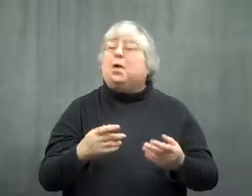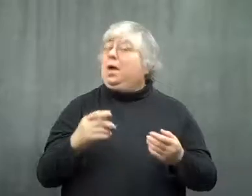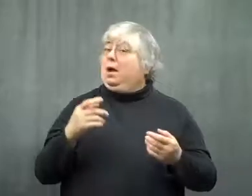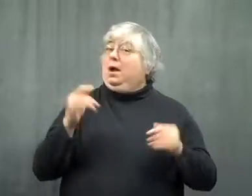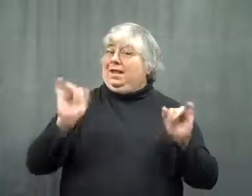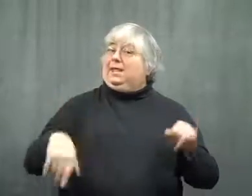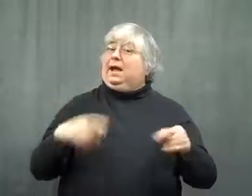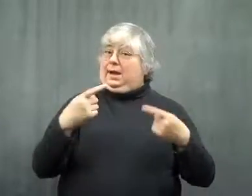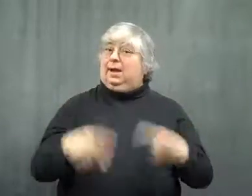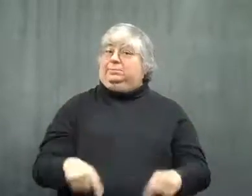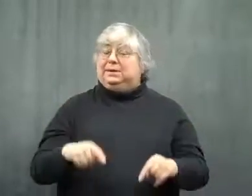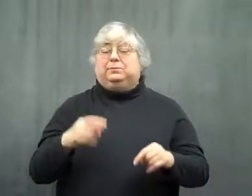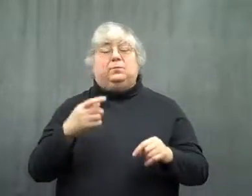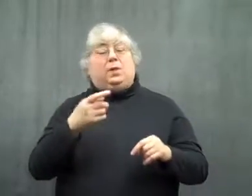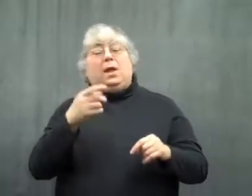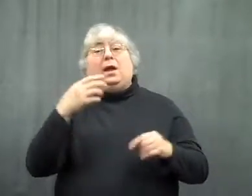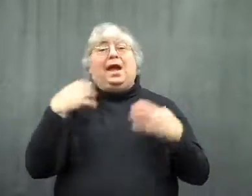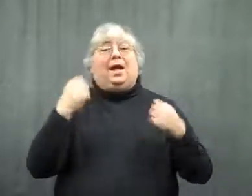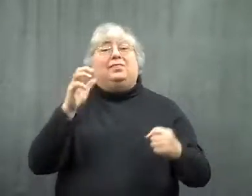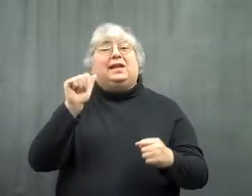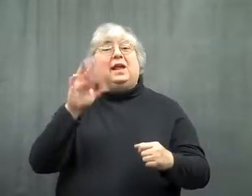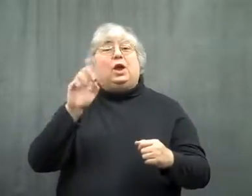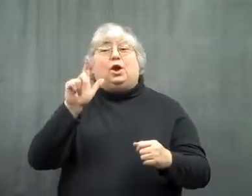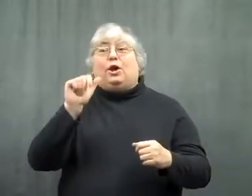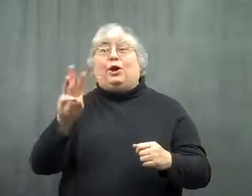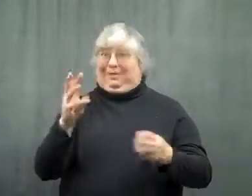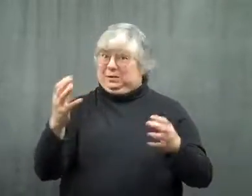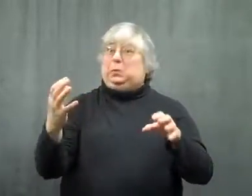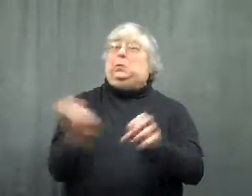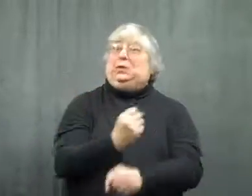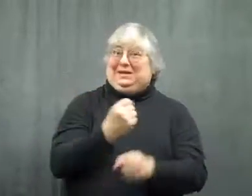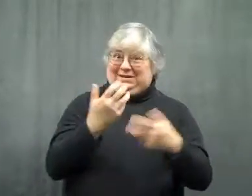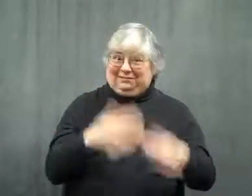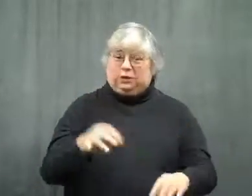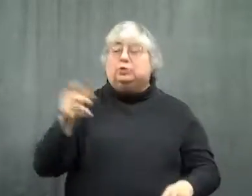After the vote succeeded for the health care law,